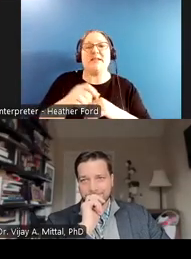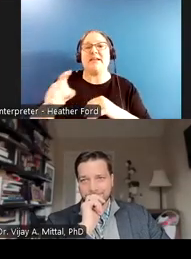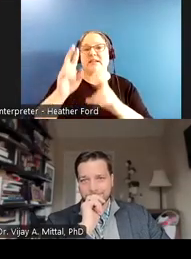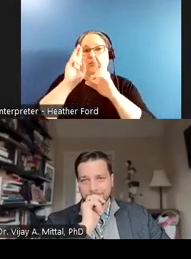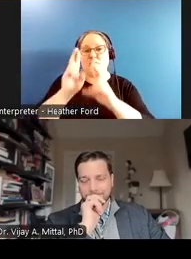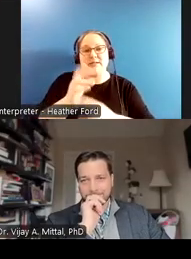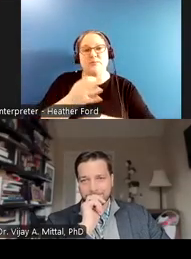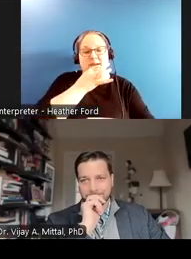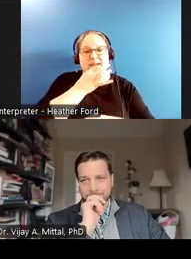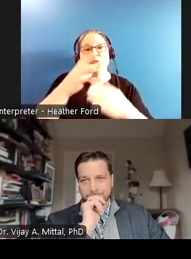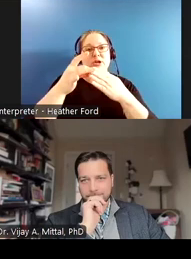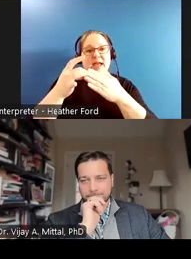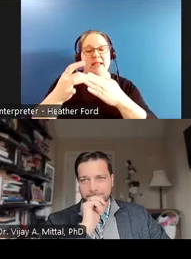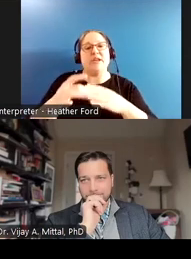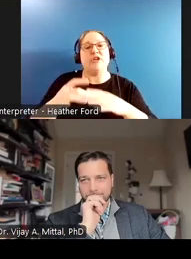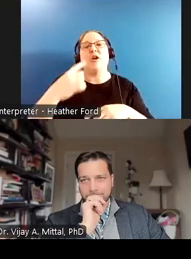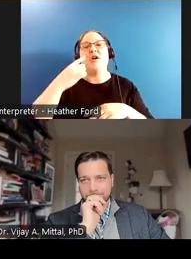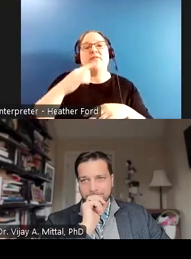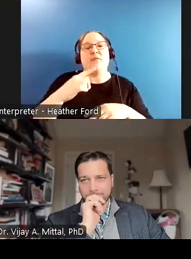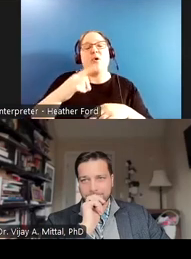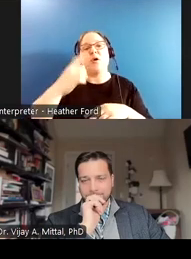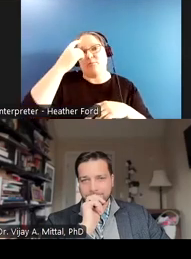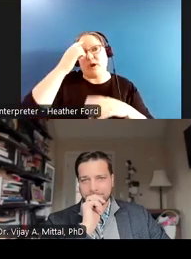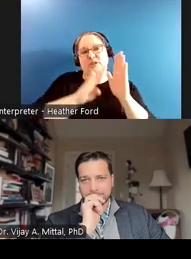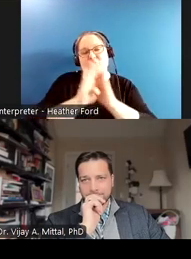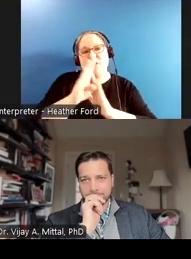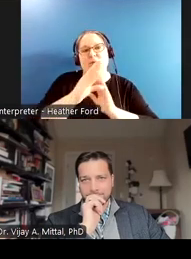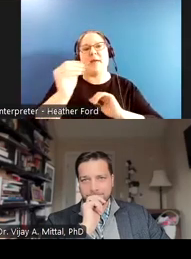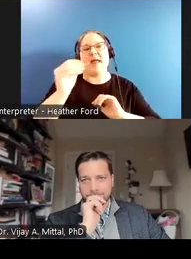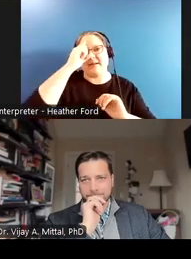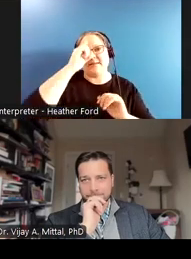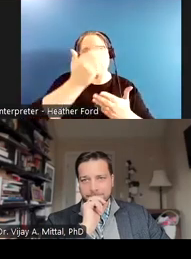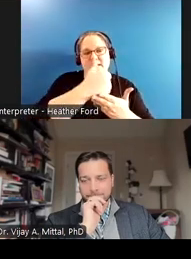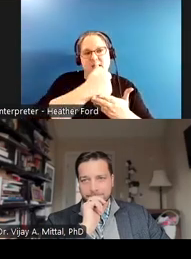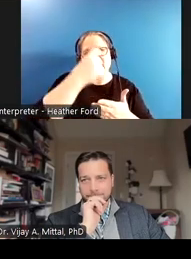leader in the areas of neurode development and psychotic disorders and his work on motor science